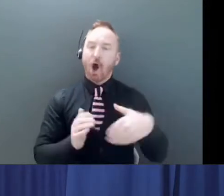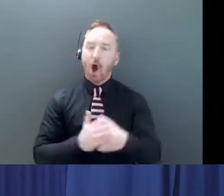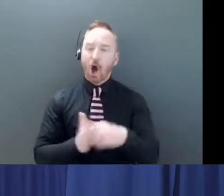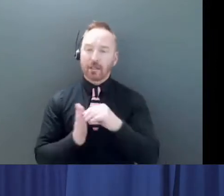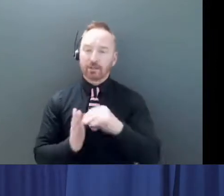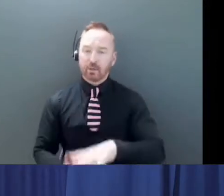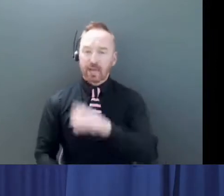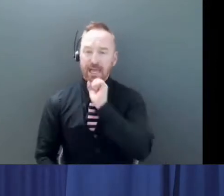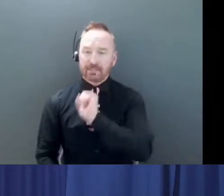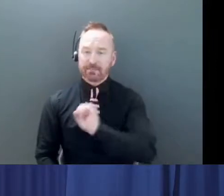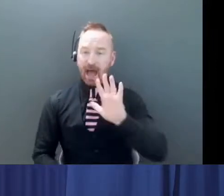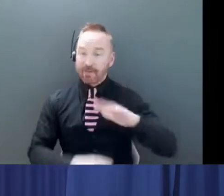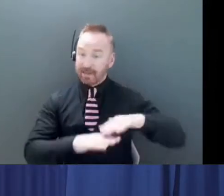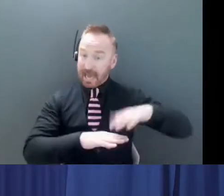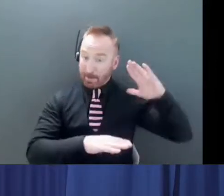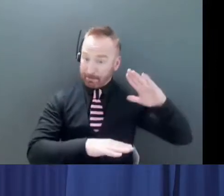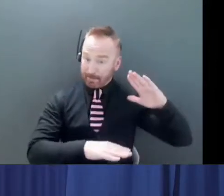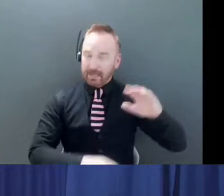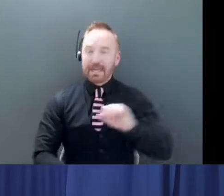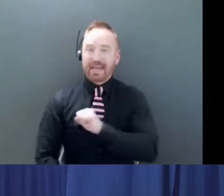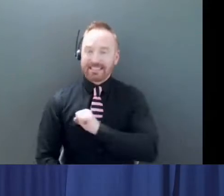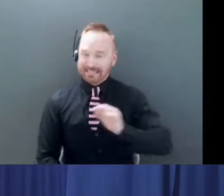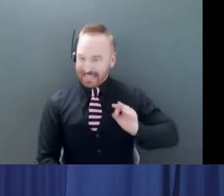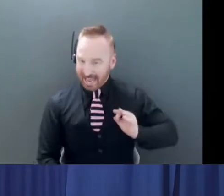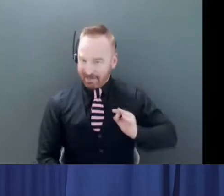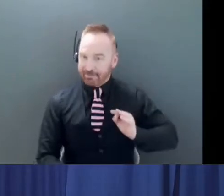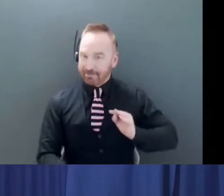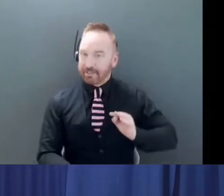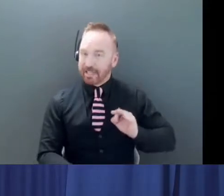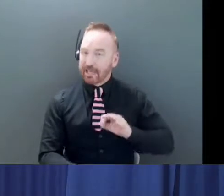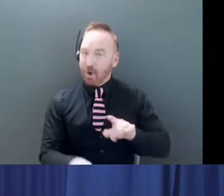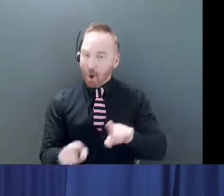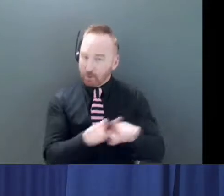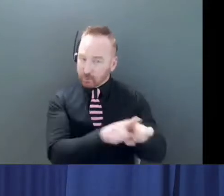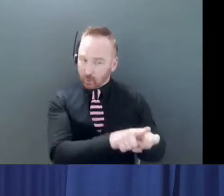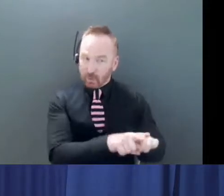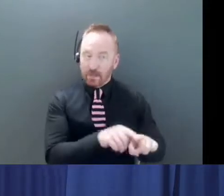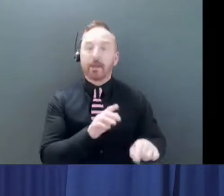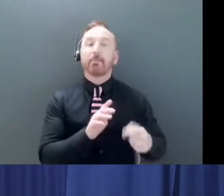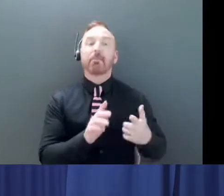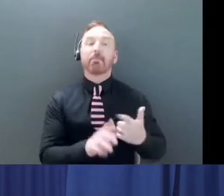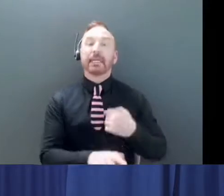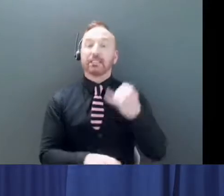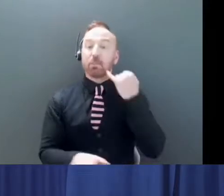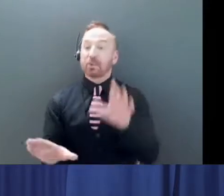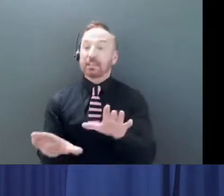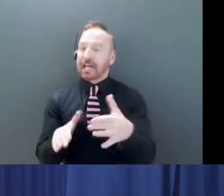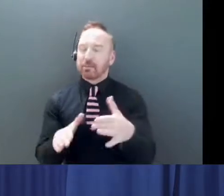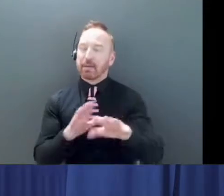outside of the classroom. Such as common areas and hallways.